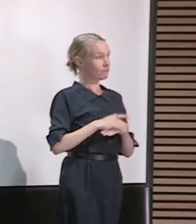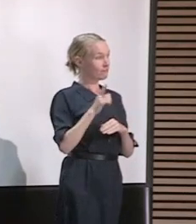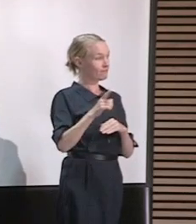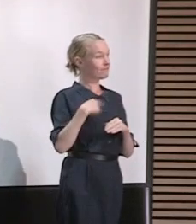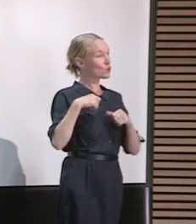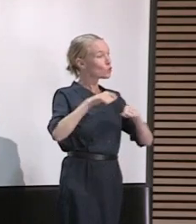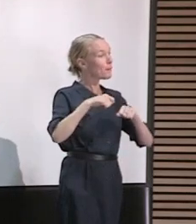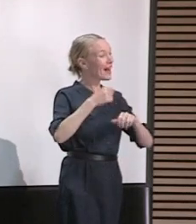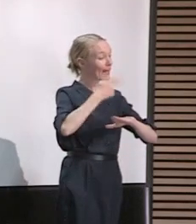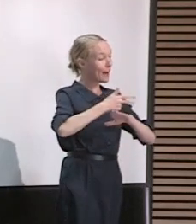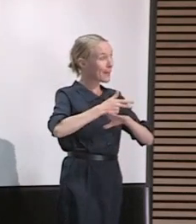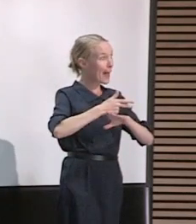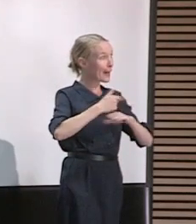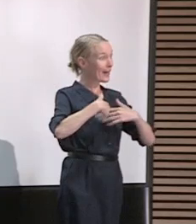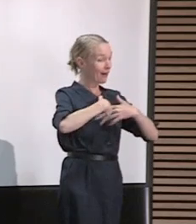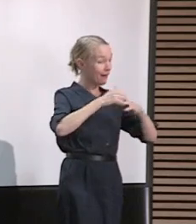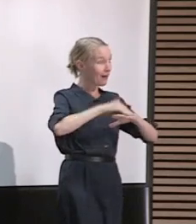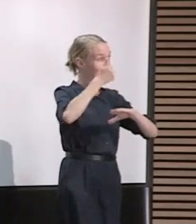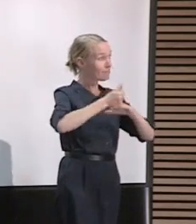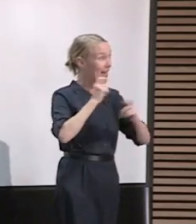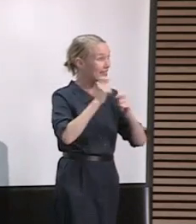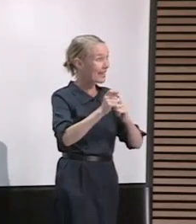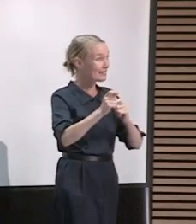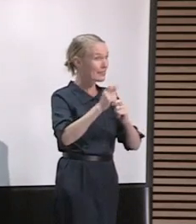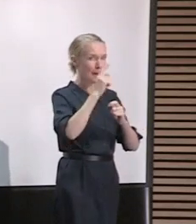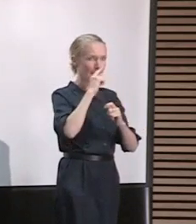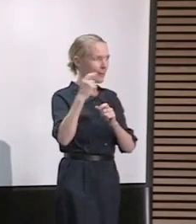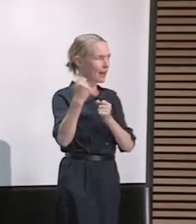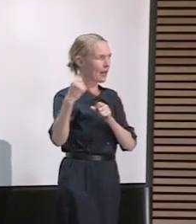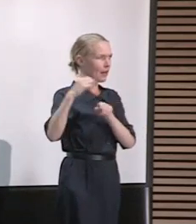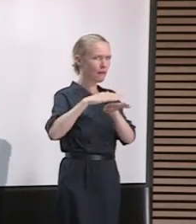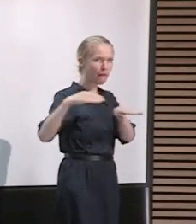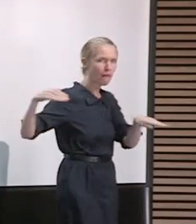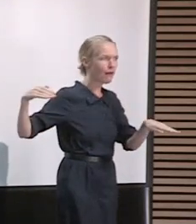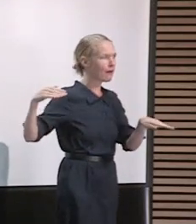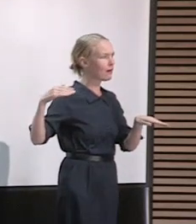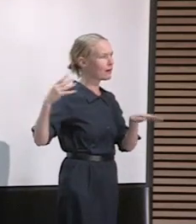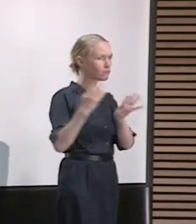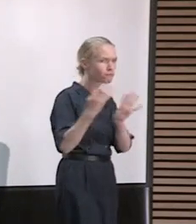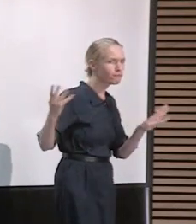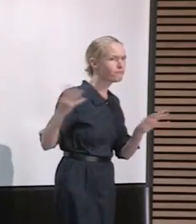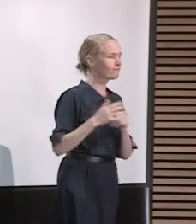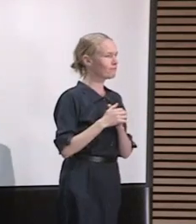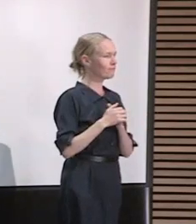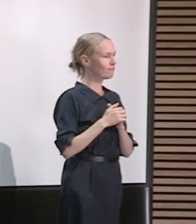in the car park of a supermarket there. Over 1,000 people turned up to be tested in one day and were tested,